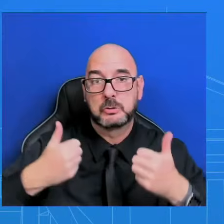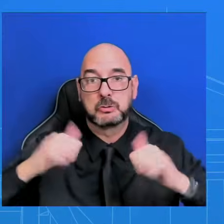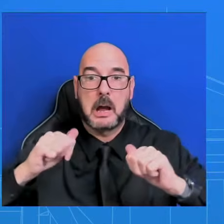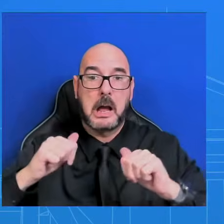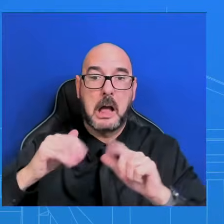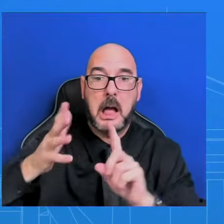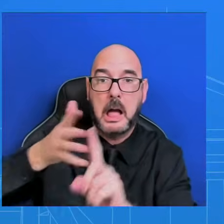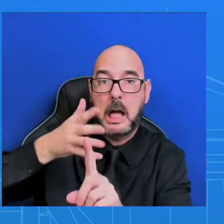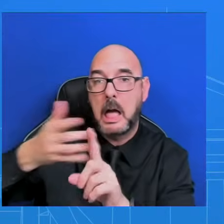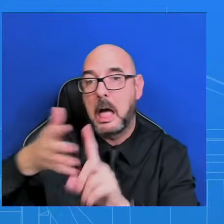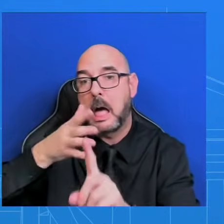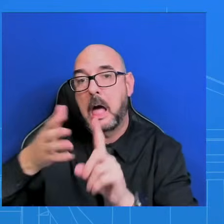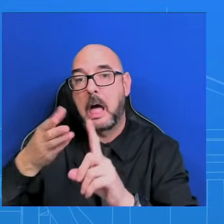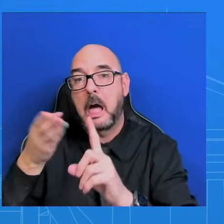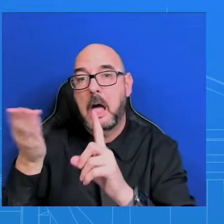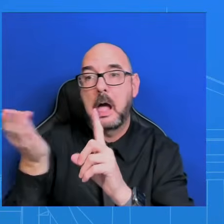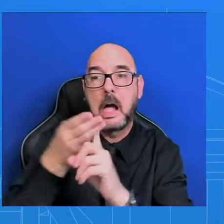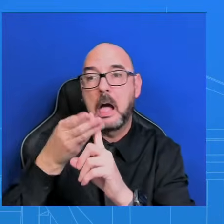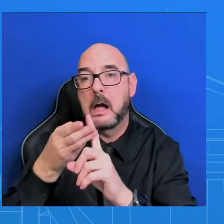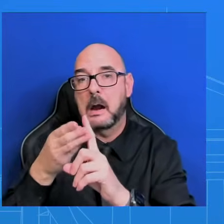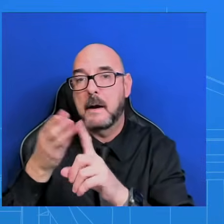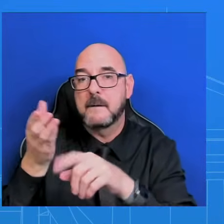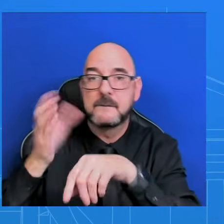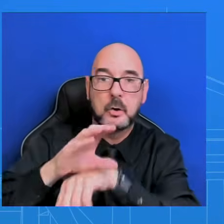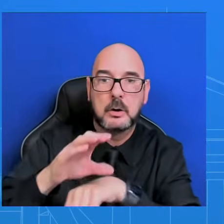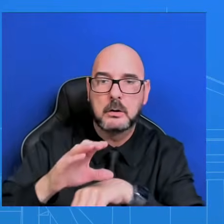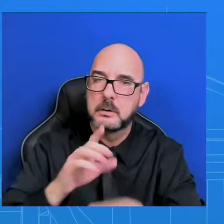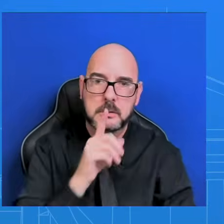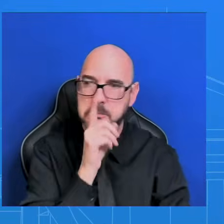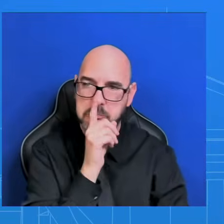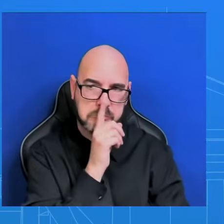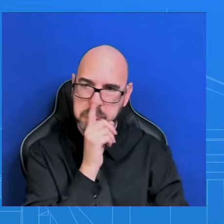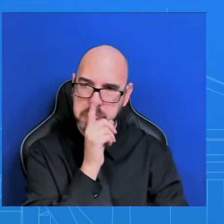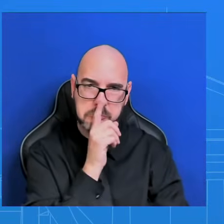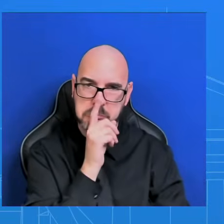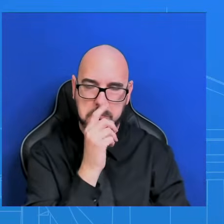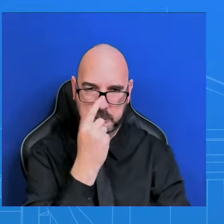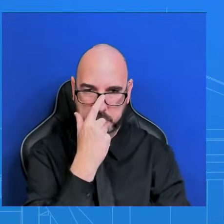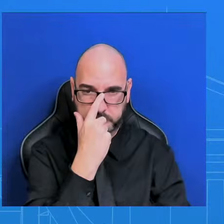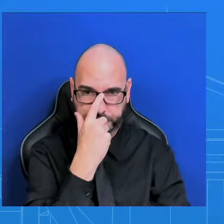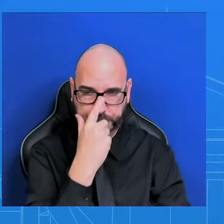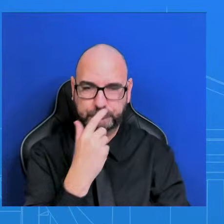The President -- sorry, Prime Minister Netanyahu has -- has made clear his concerns about that.